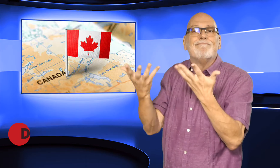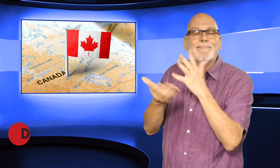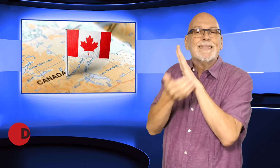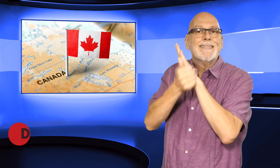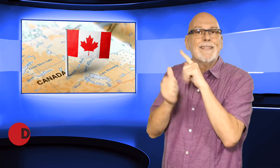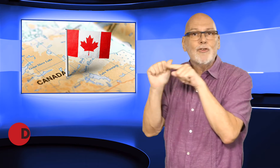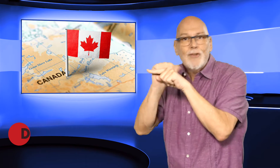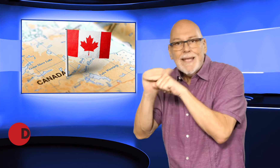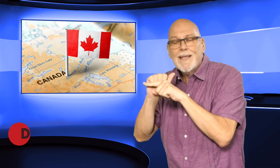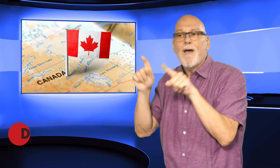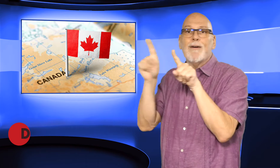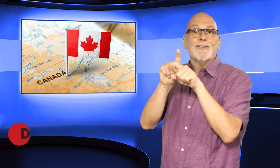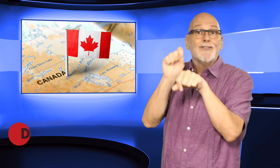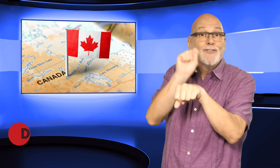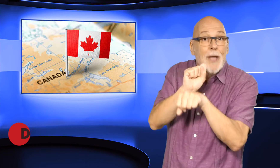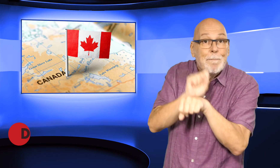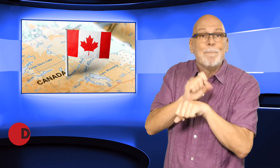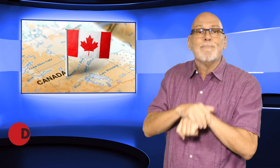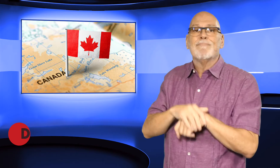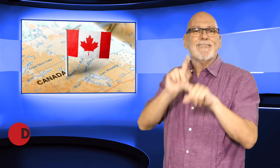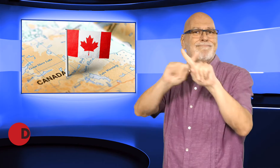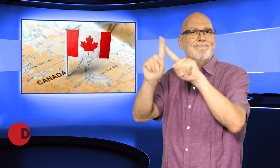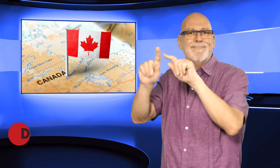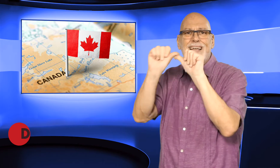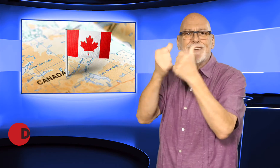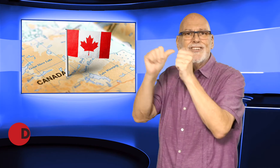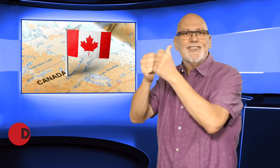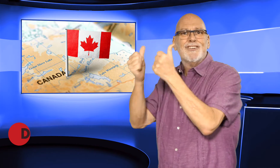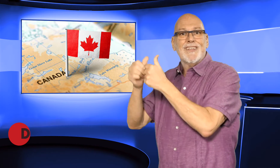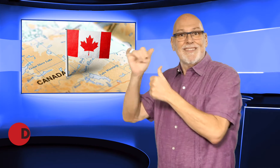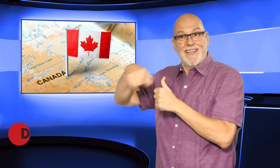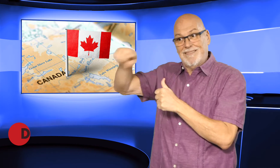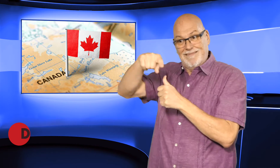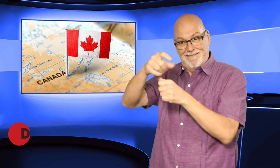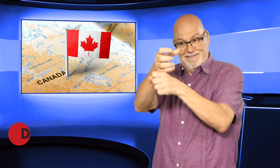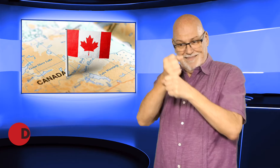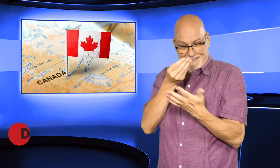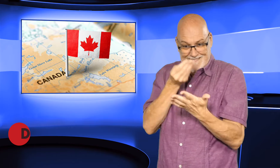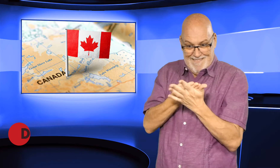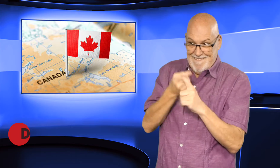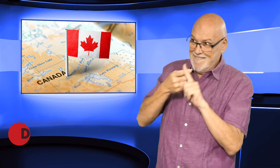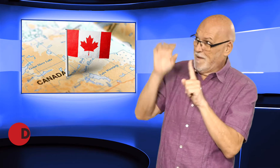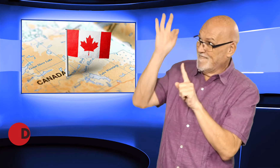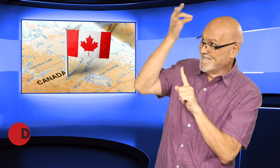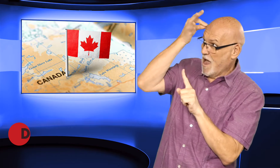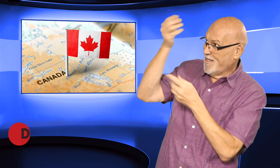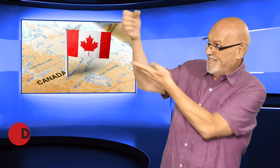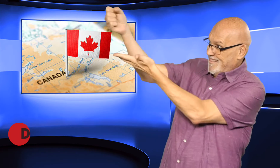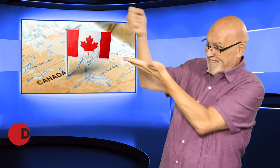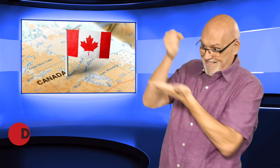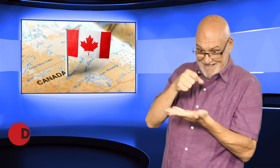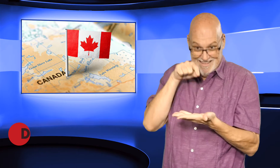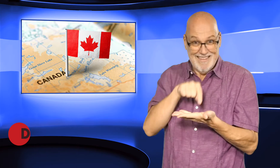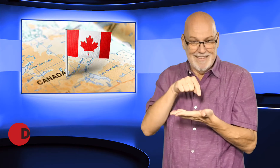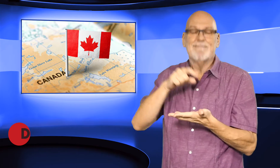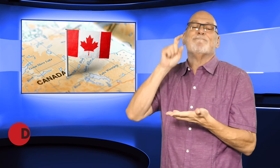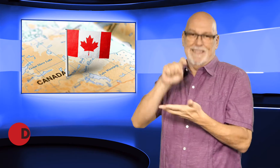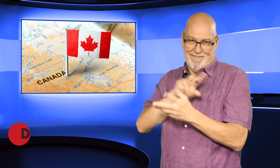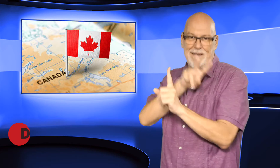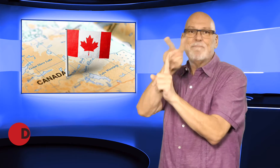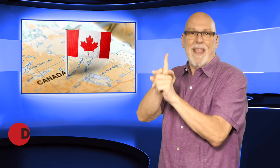providers of skills training and jobs, and any agencies that